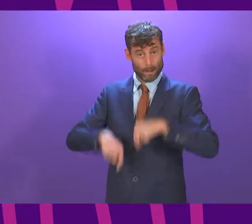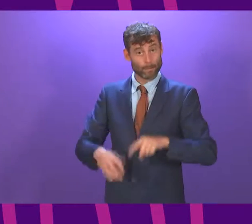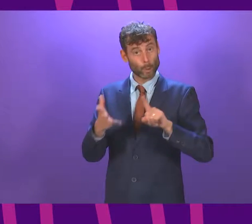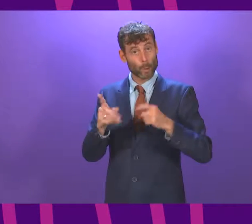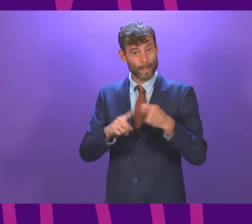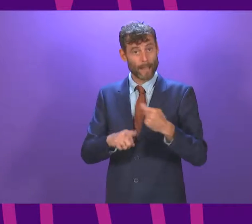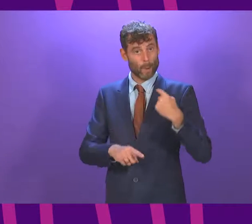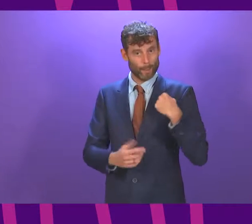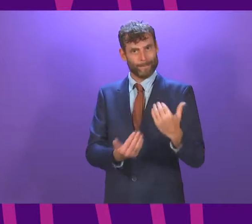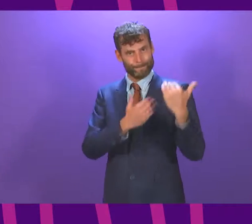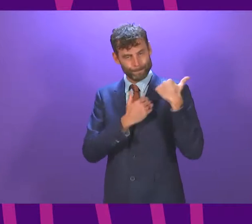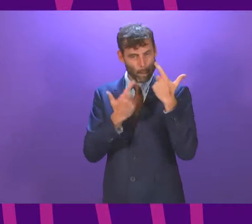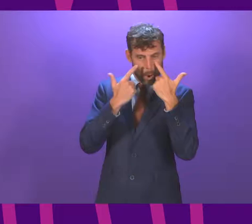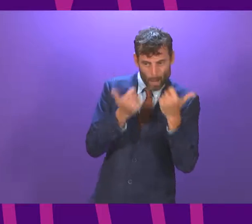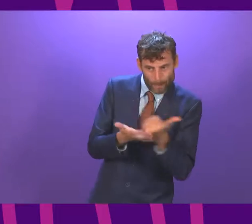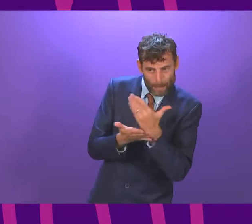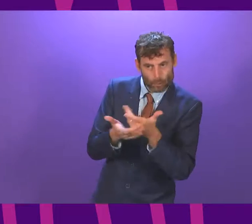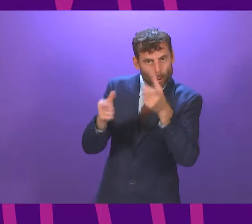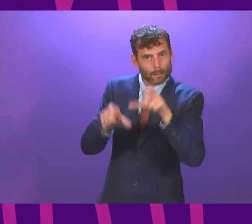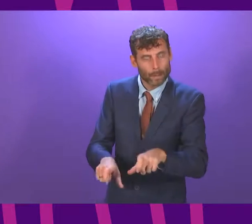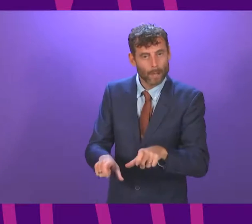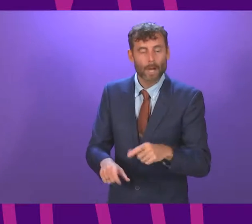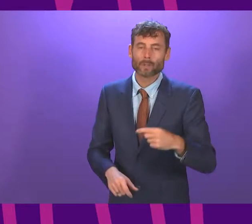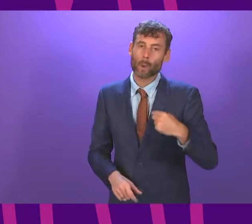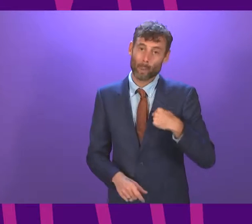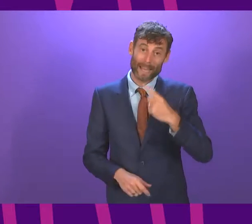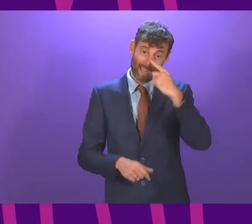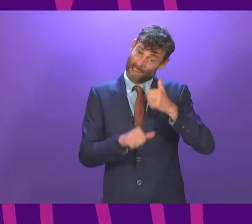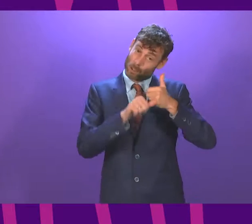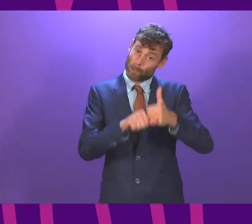the situation and of how local authorities can be supported. We are asking the UK Government